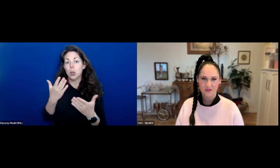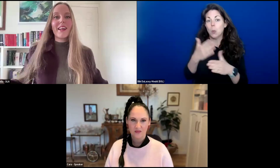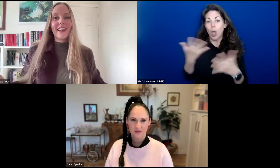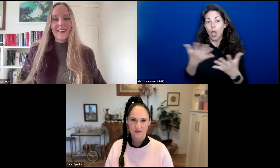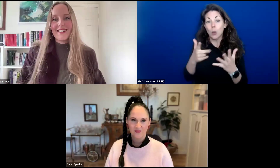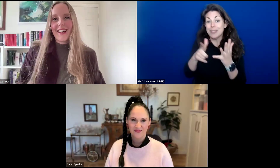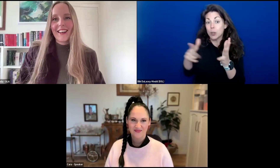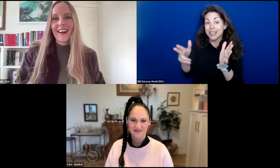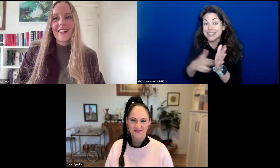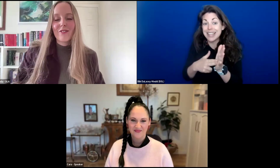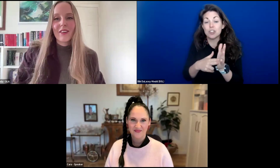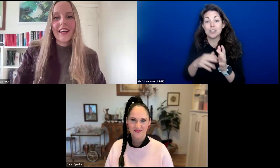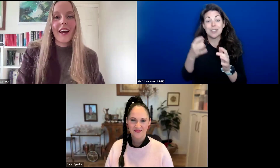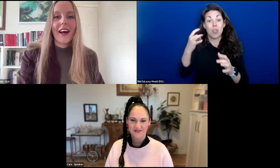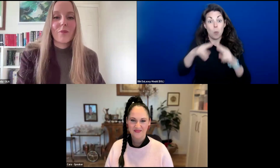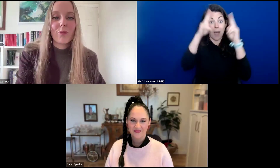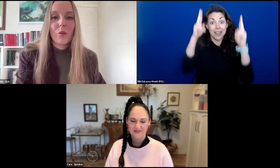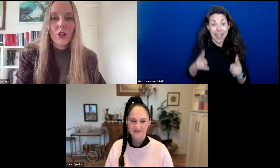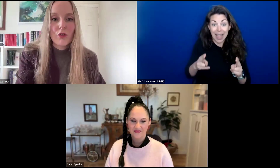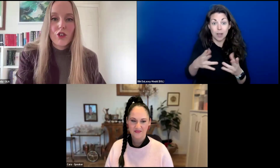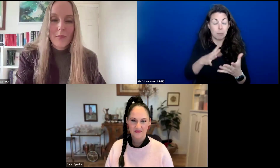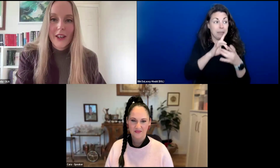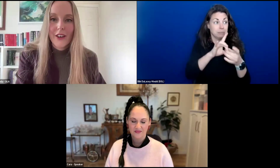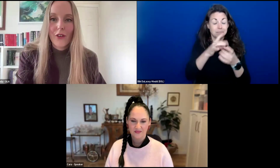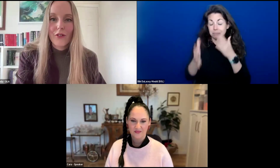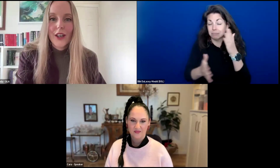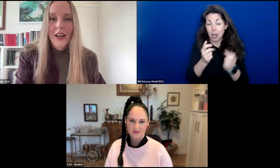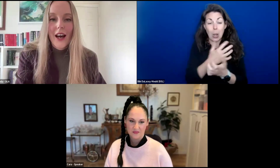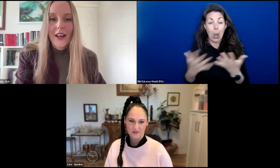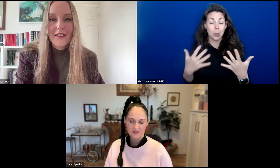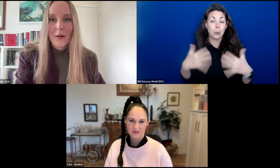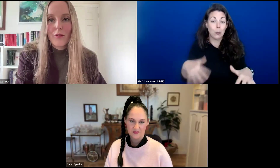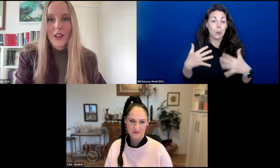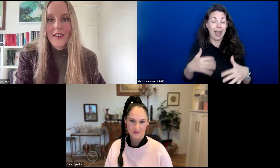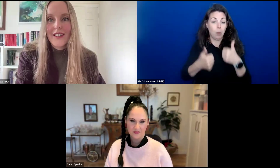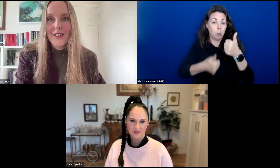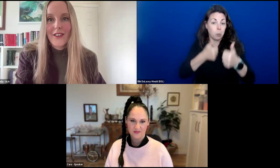amongst many others, and, is a really wonderful champion of disabled voices.